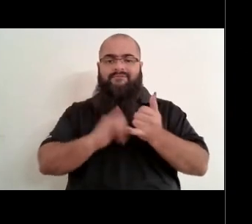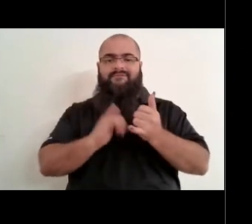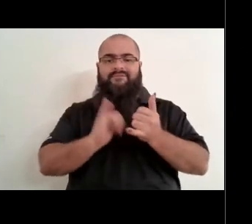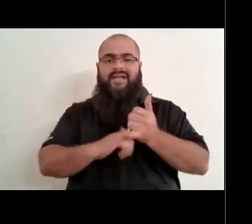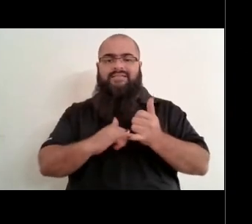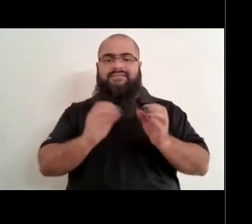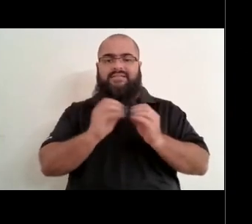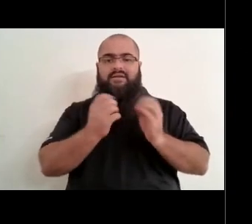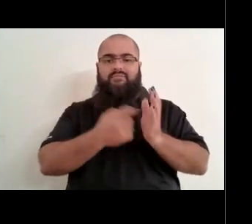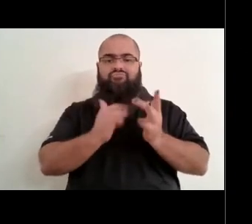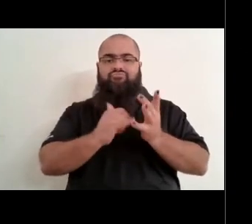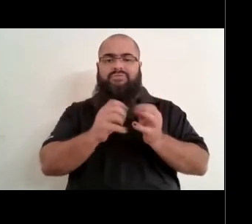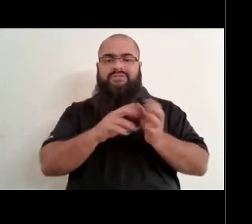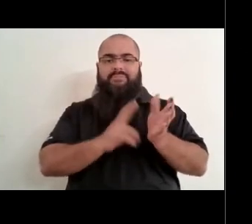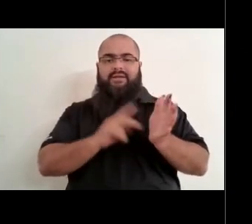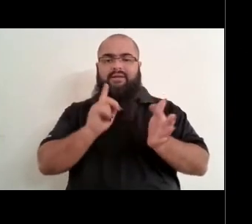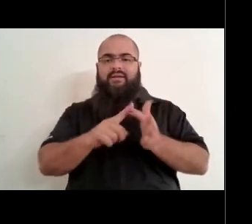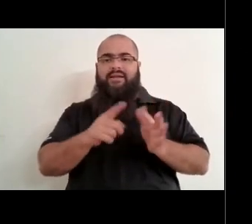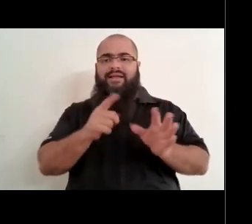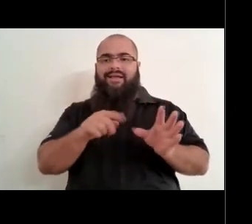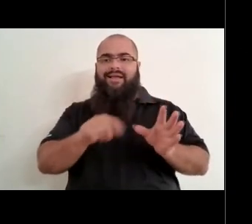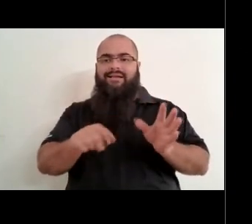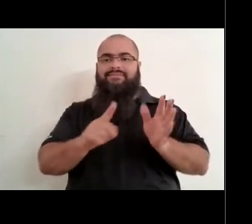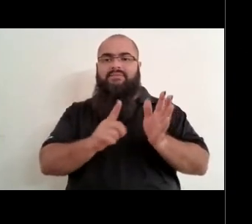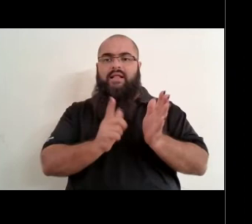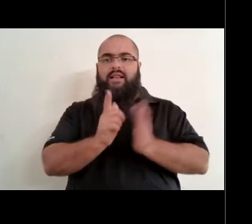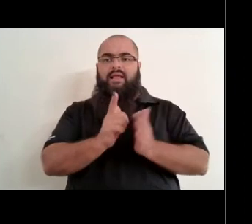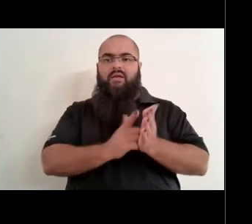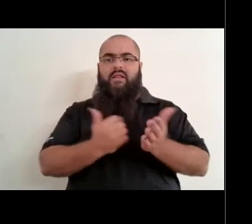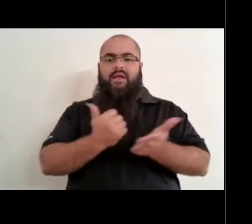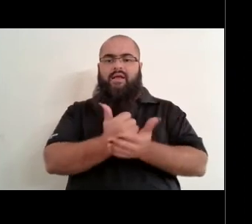give some legal advice those types of issues.